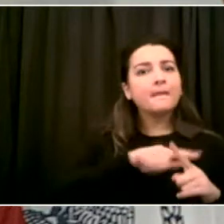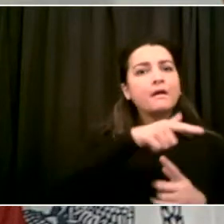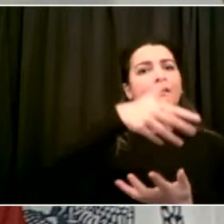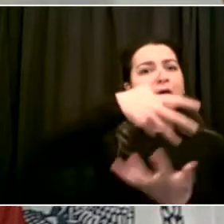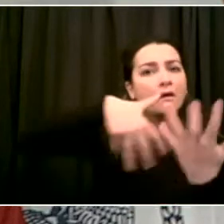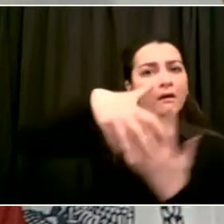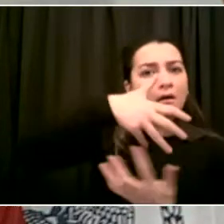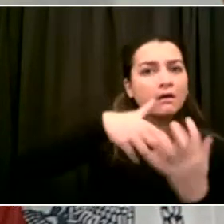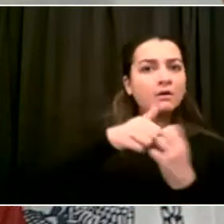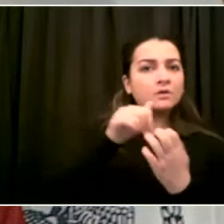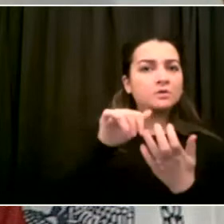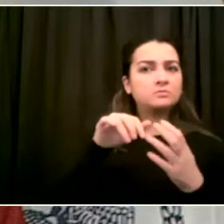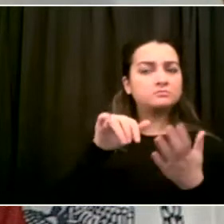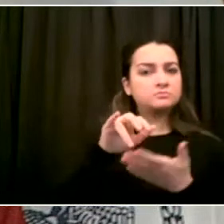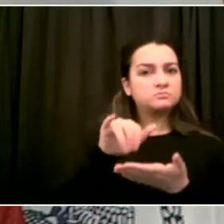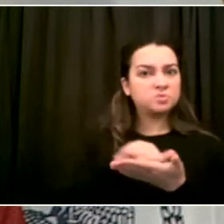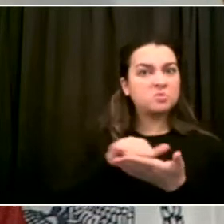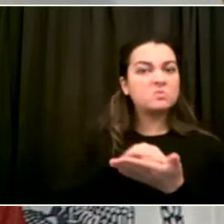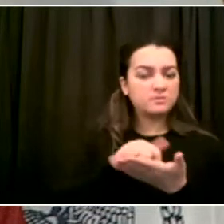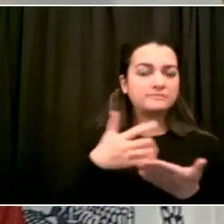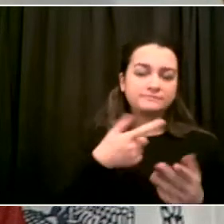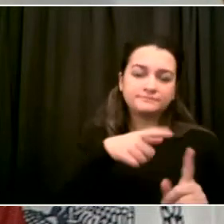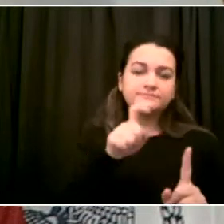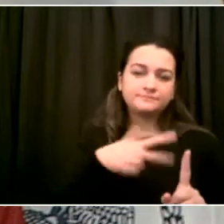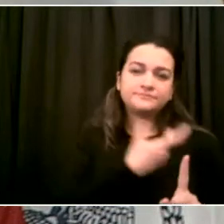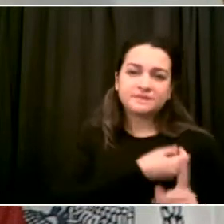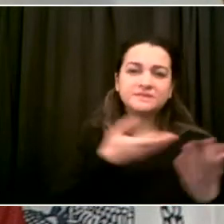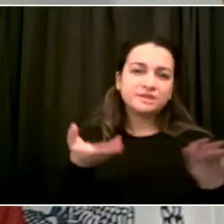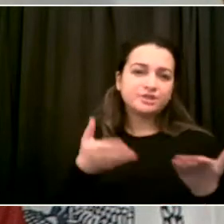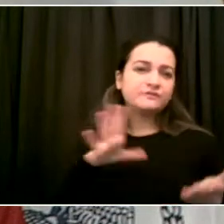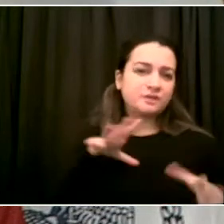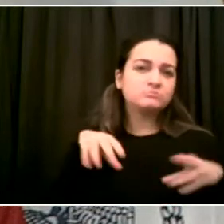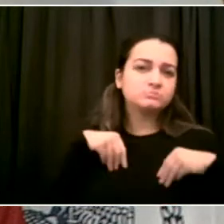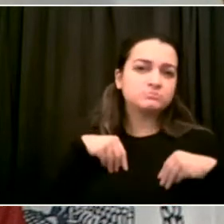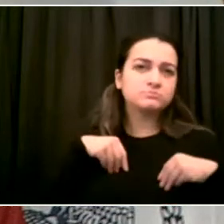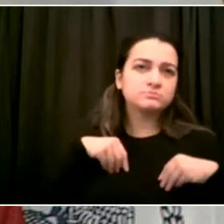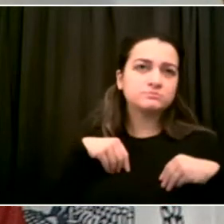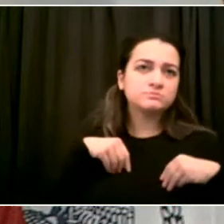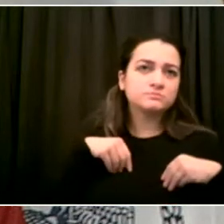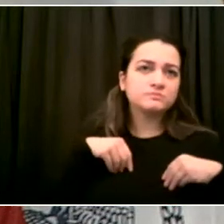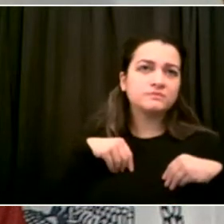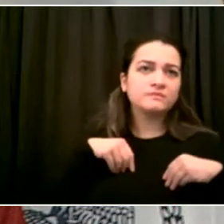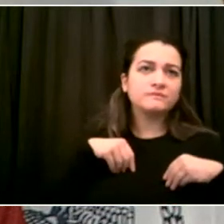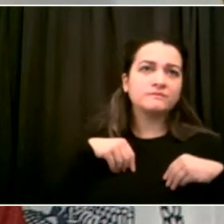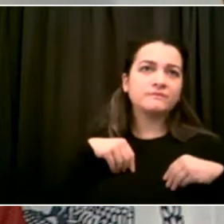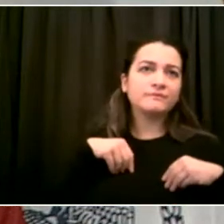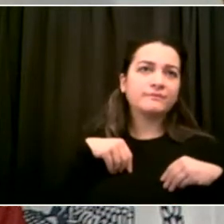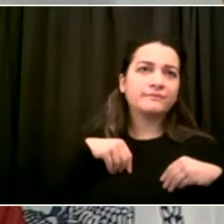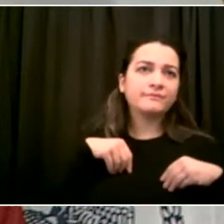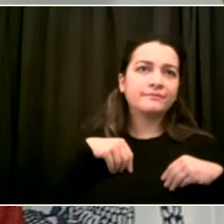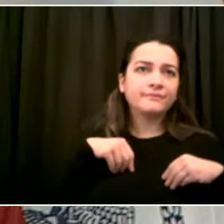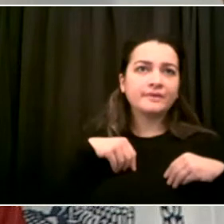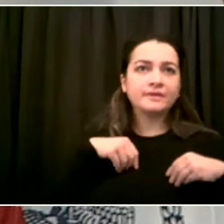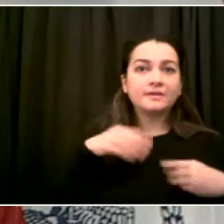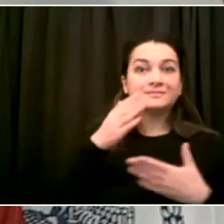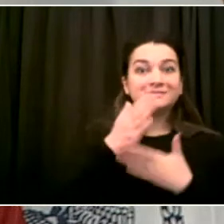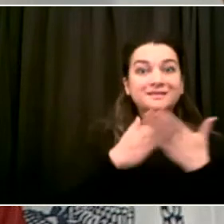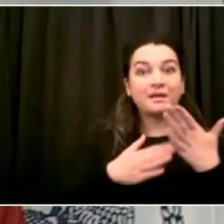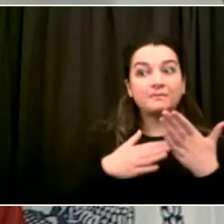THATAT 'SWHWHAT WEW ARE GOING TO DO. THE PRIVATE HOSPITALS